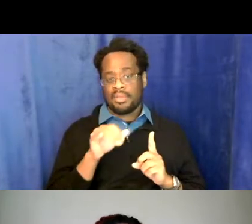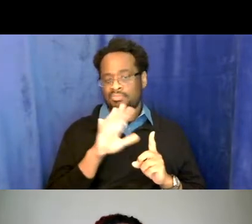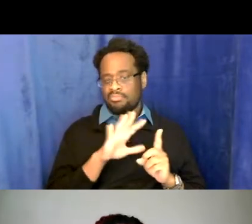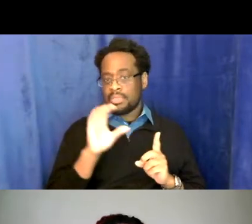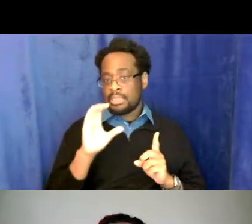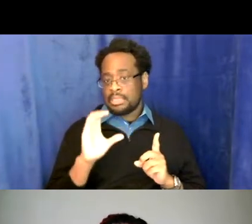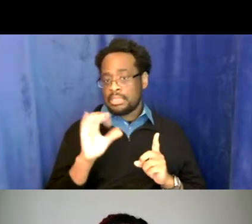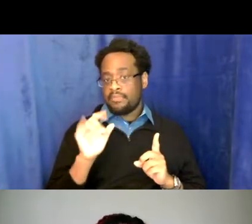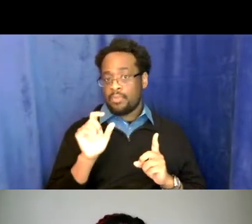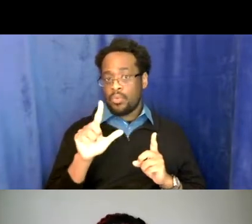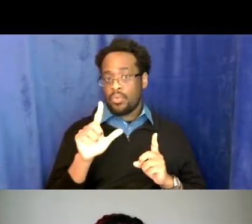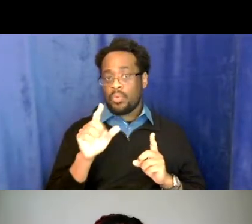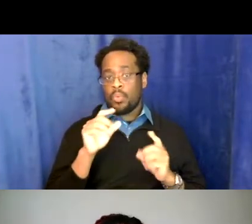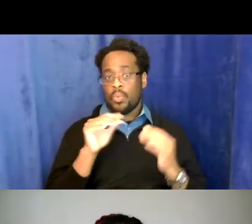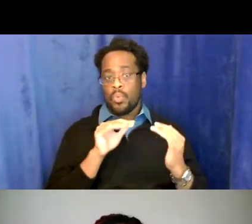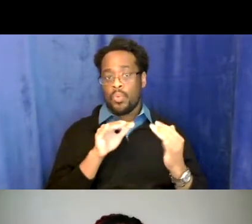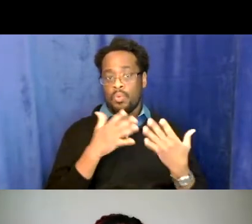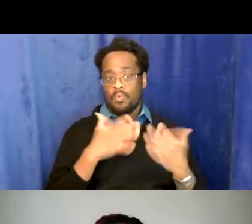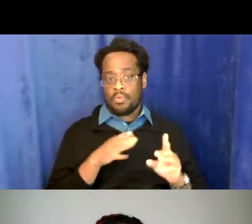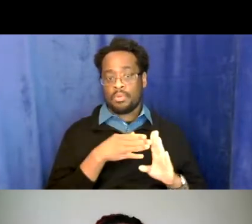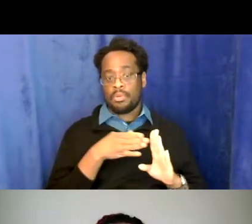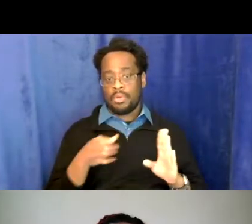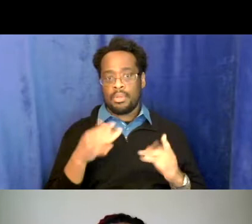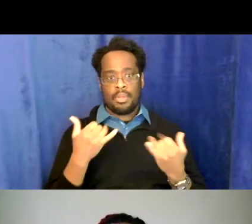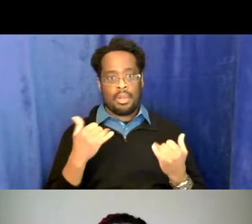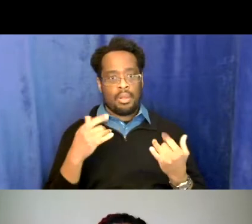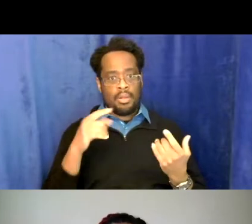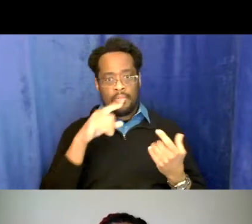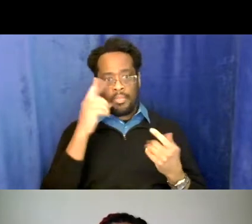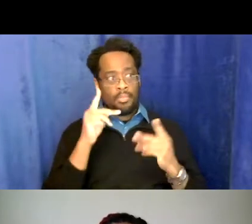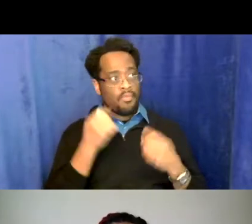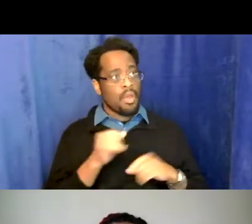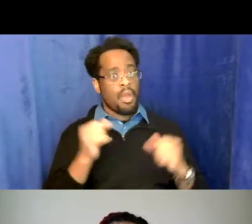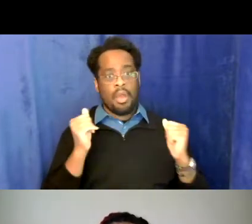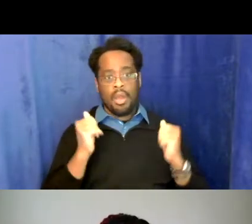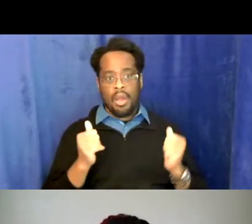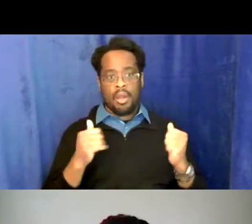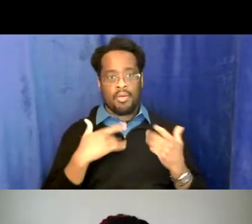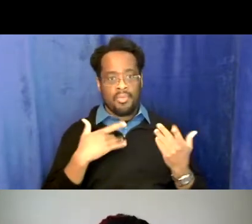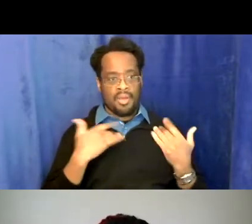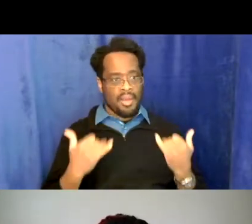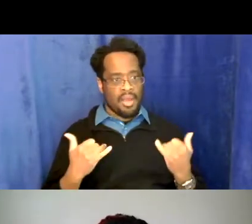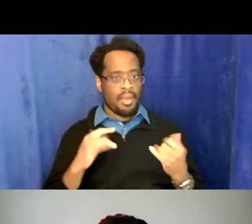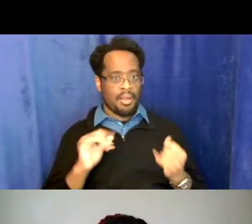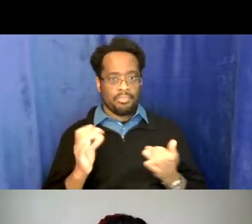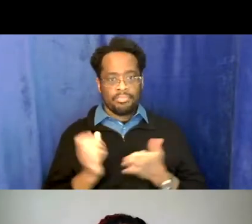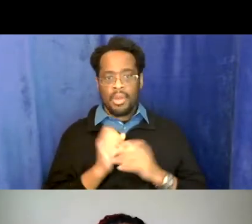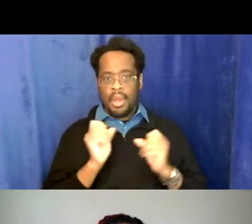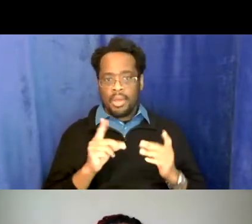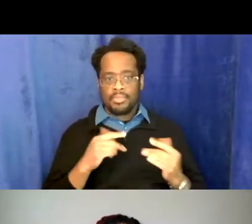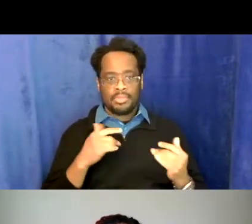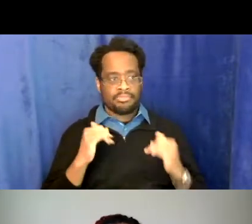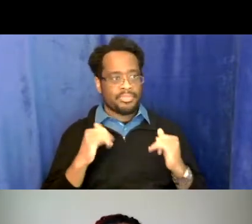Around 1865 um, started around excuse me right after the civil war um, there was a new